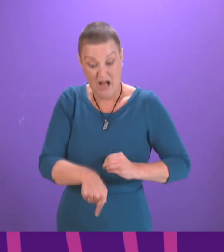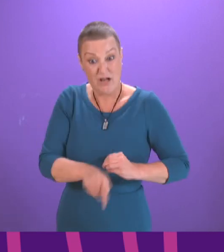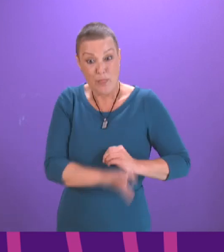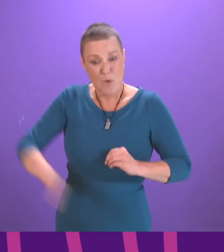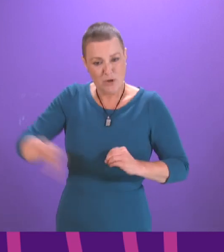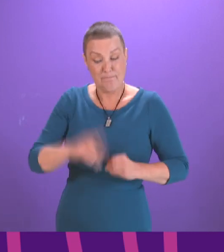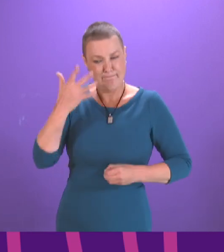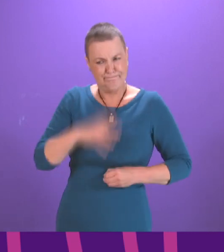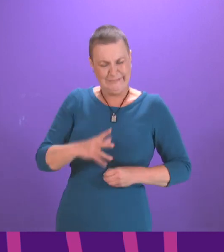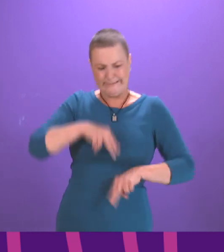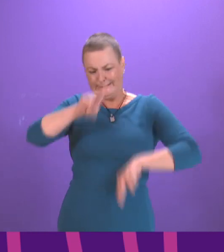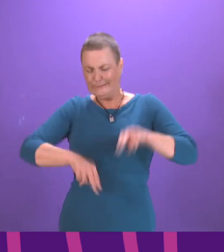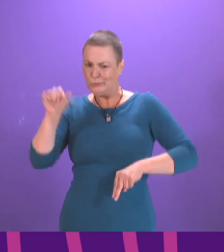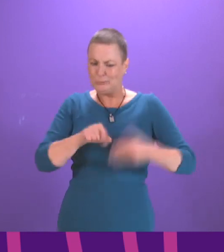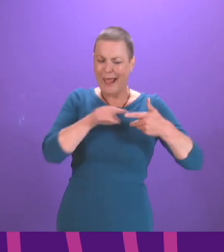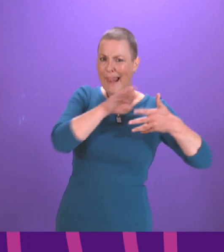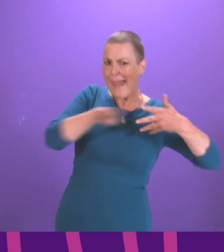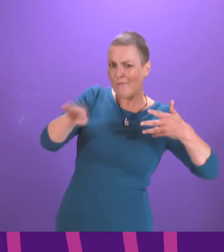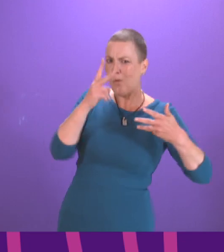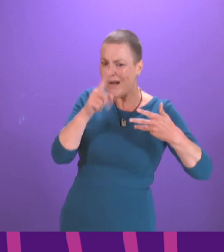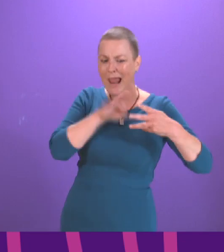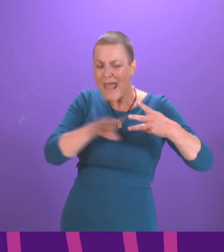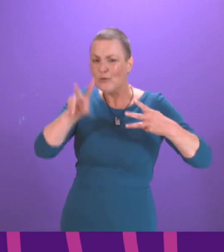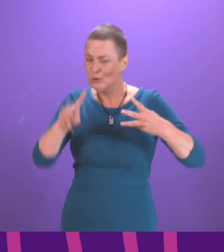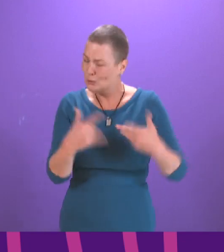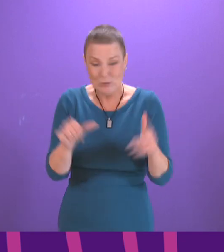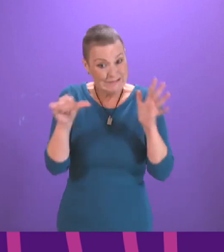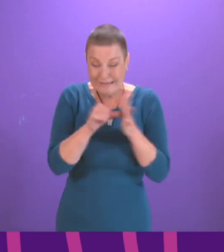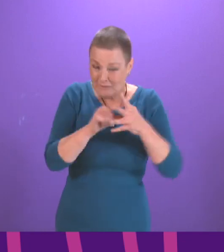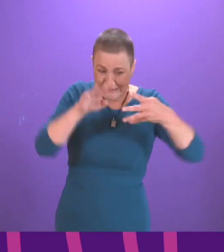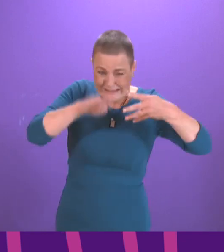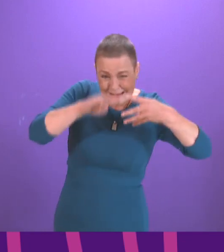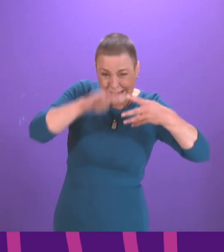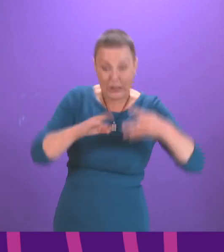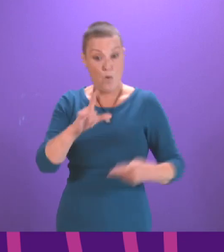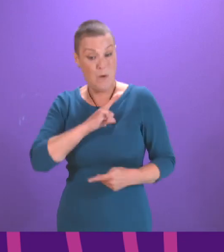be assessed as level 1 or level 2 was finely balanced. In both cases, one of the key factors